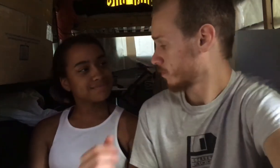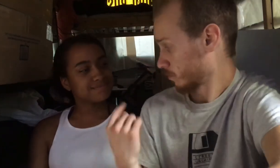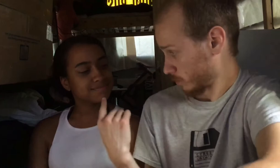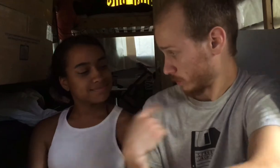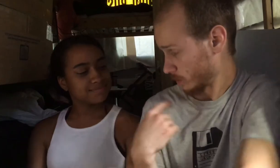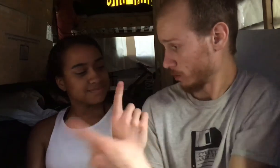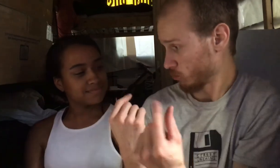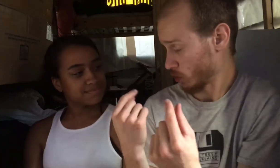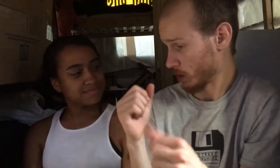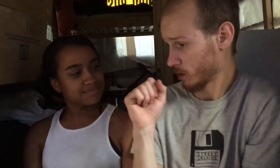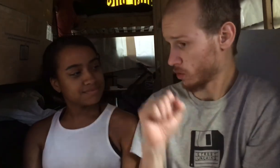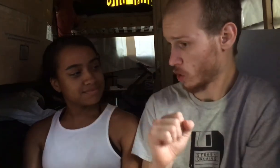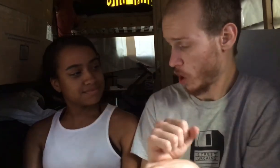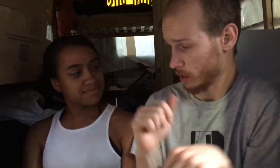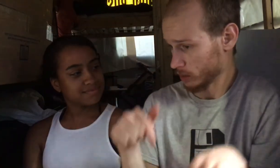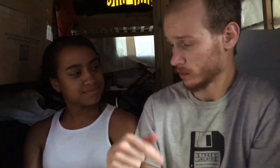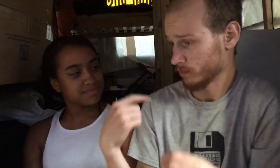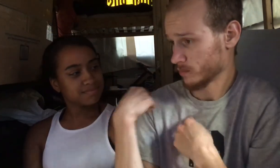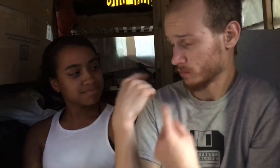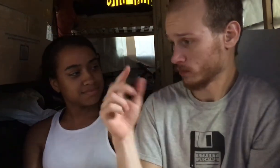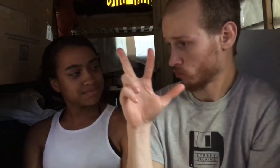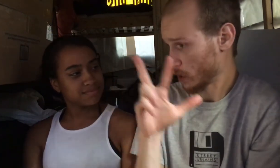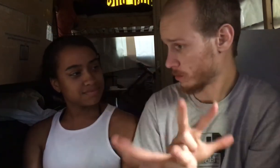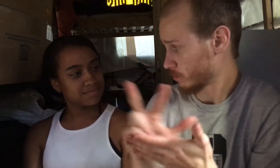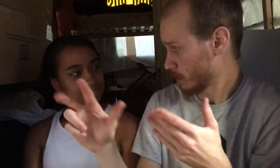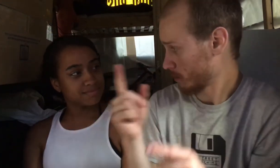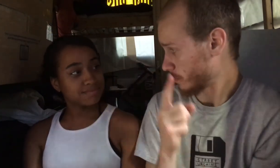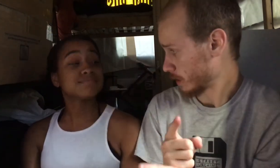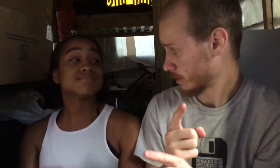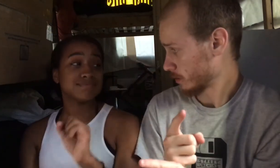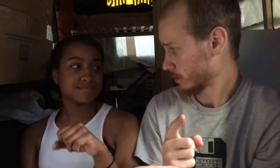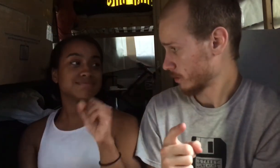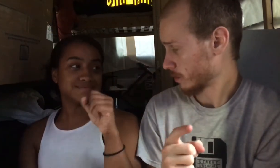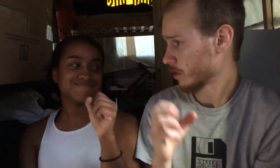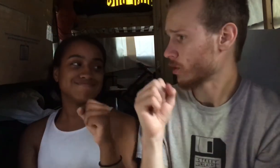we doings work here for three weeks, right? yeah